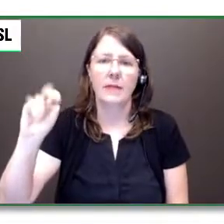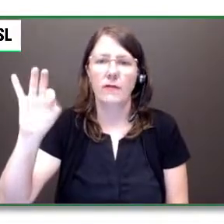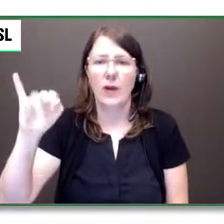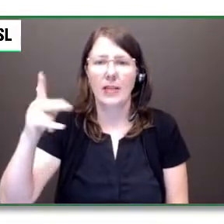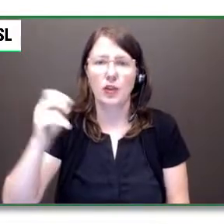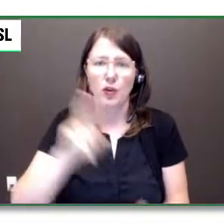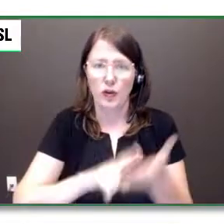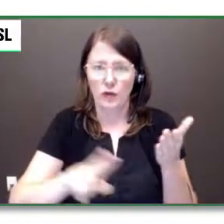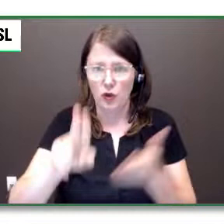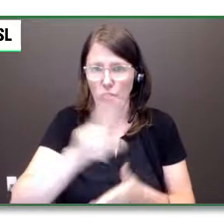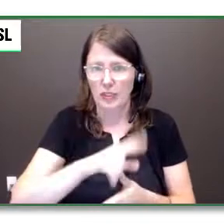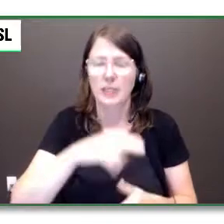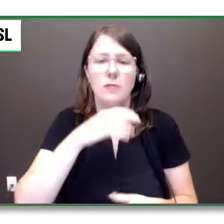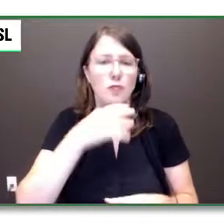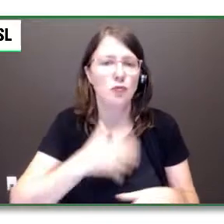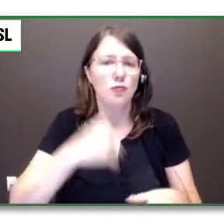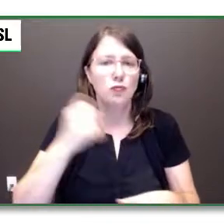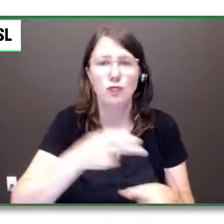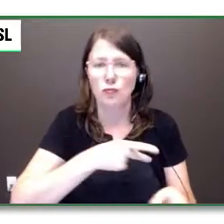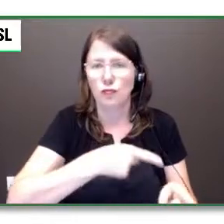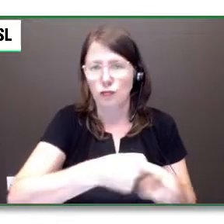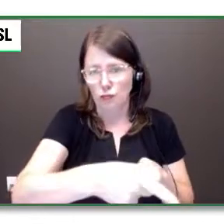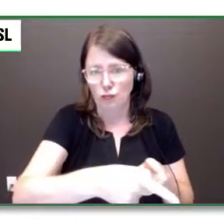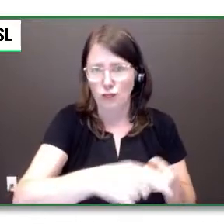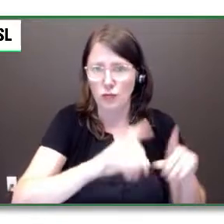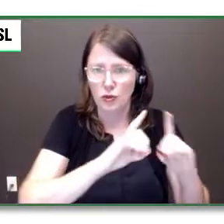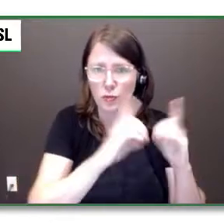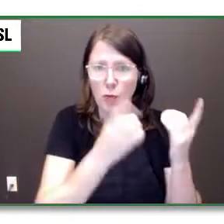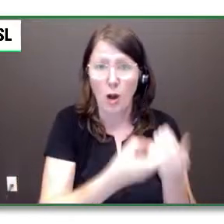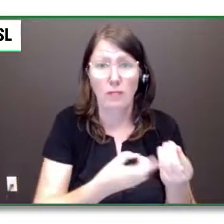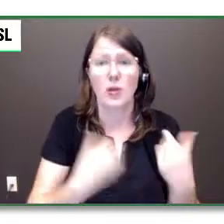professional, and lived experience in the areas of disability, mobility